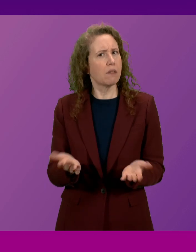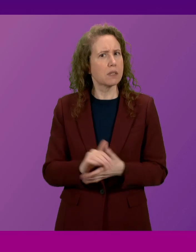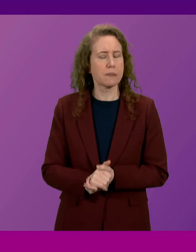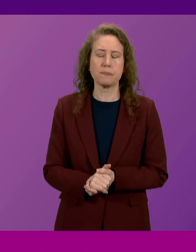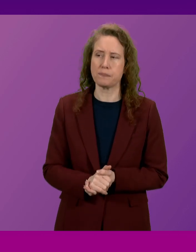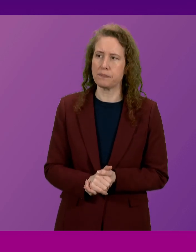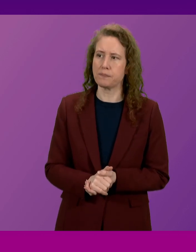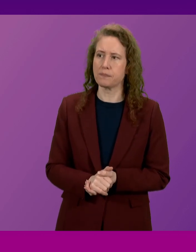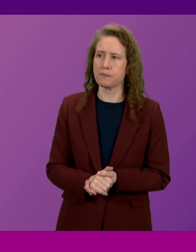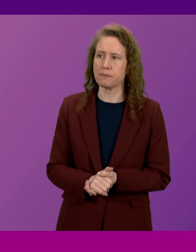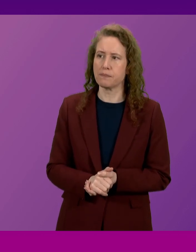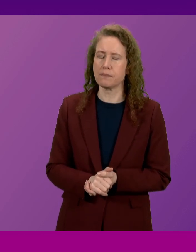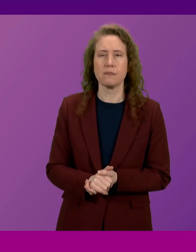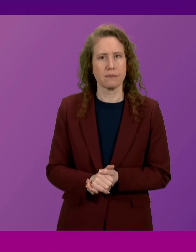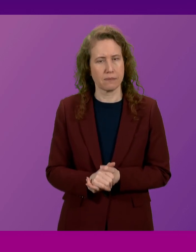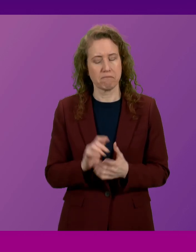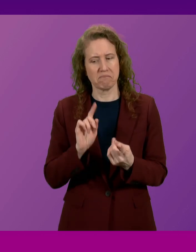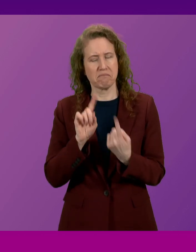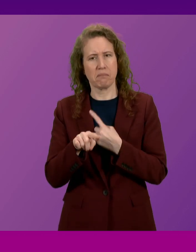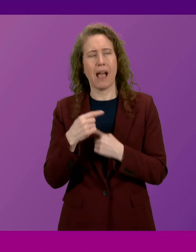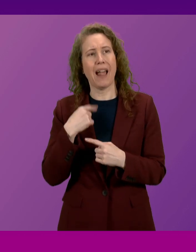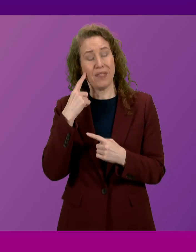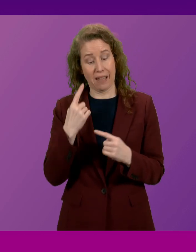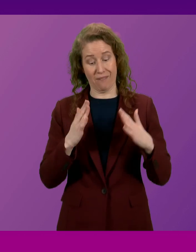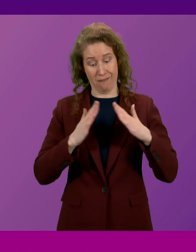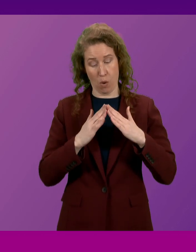I favour the suggestion that people who are in close proximity to wind turbines